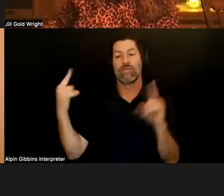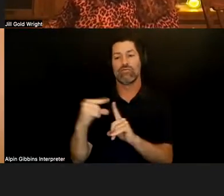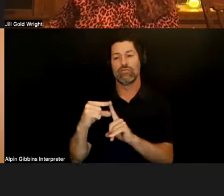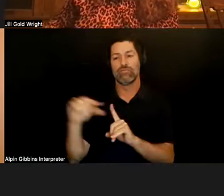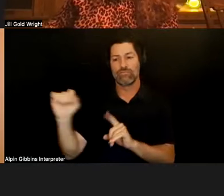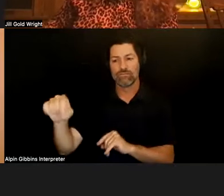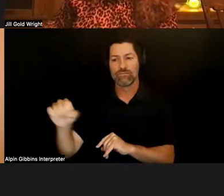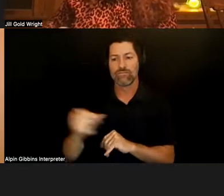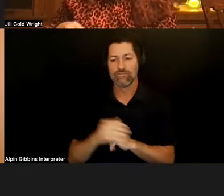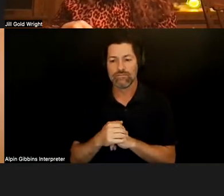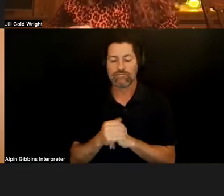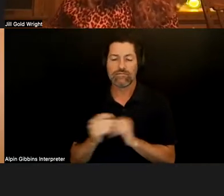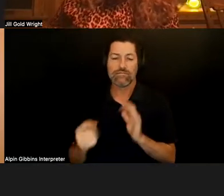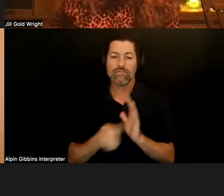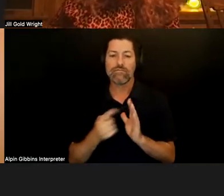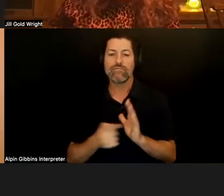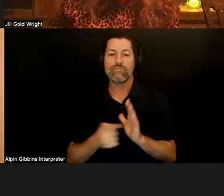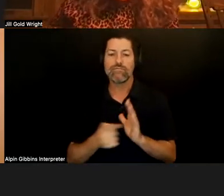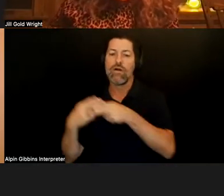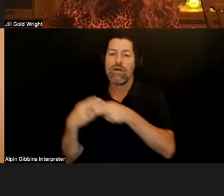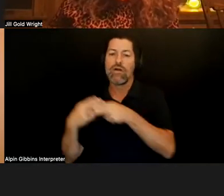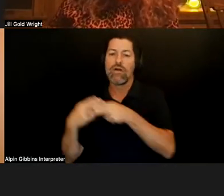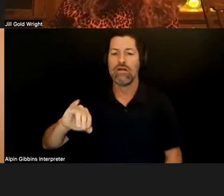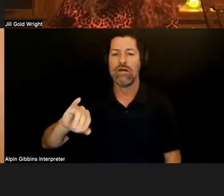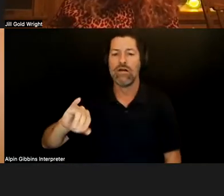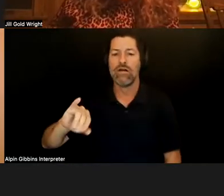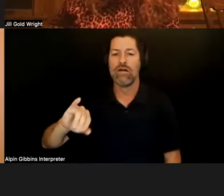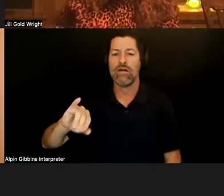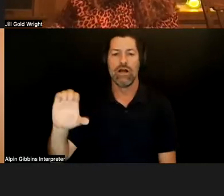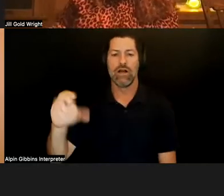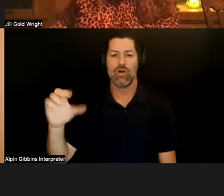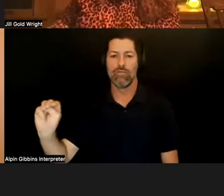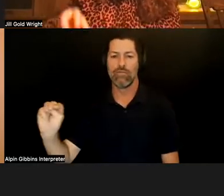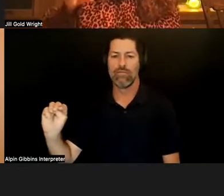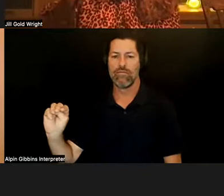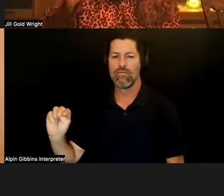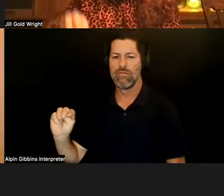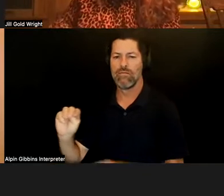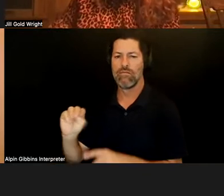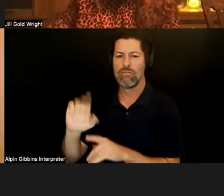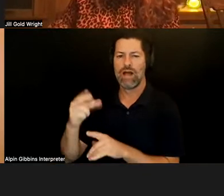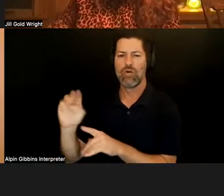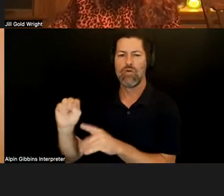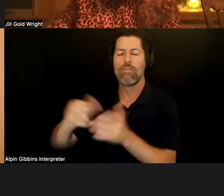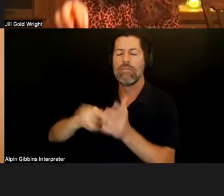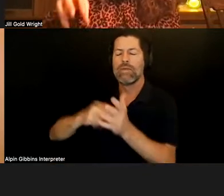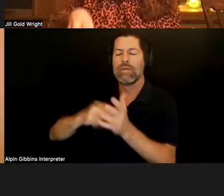20:24:49 Sometimes God is referred to as hammacom, which I mean Mac Home means the place literally